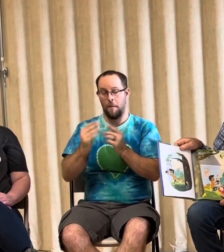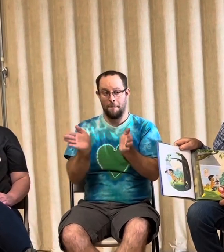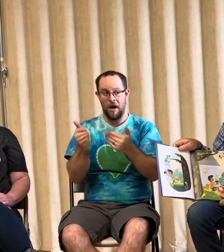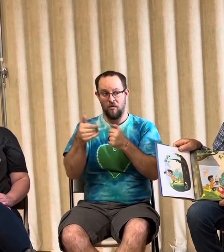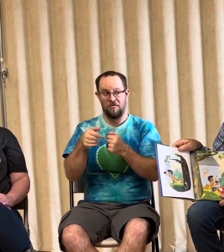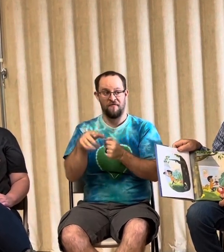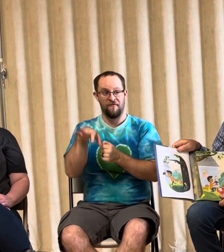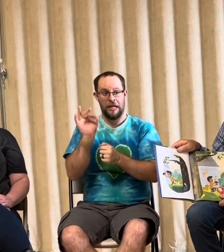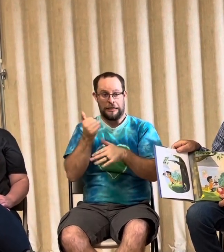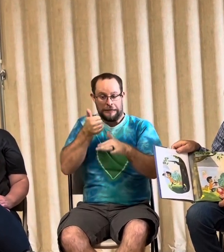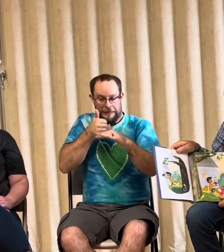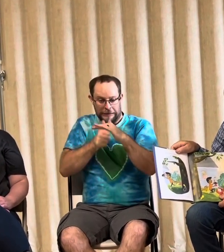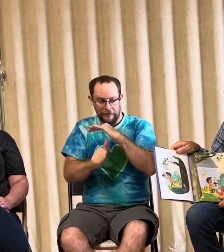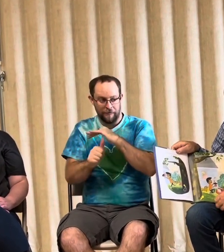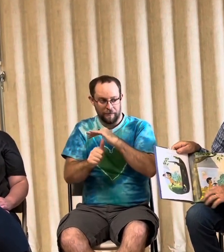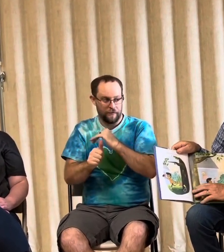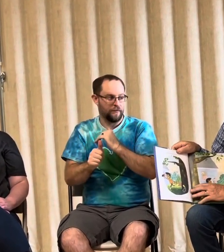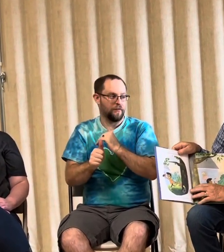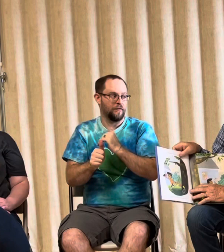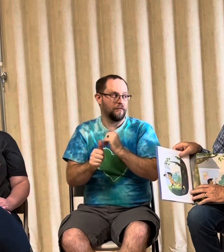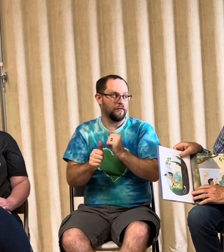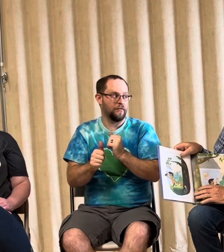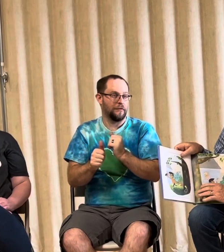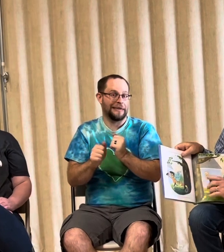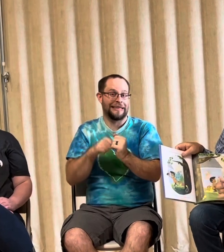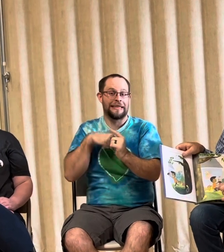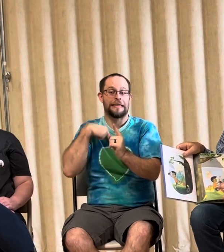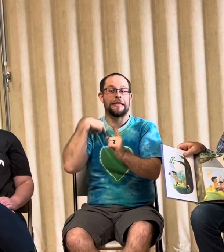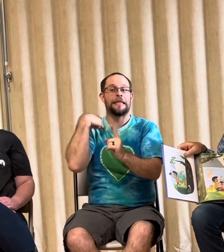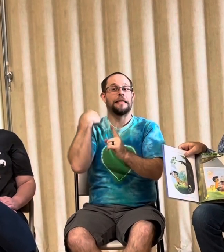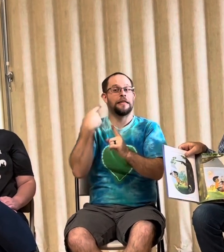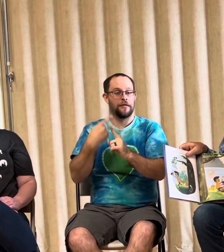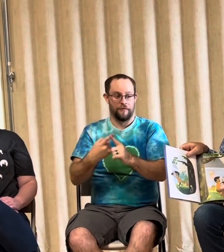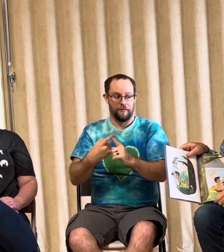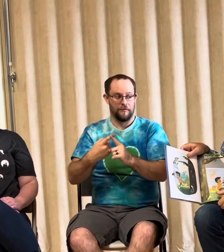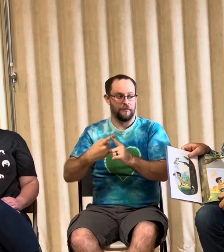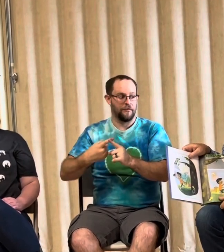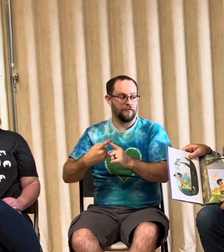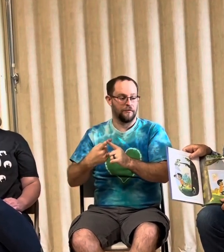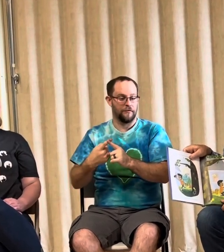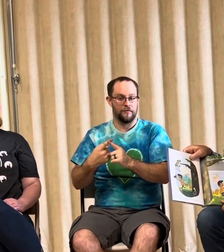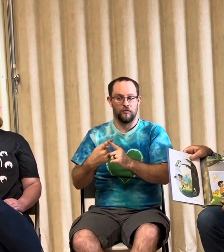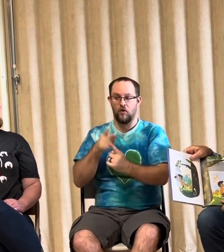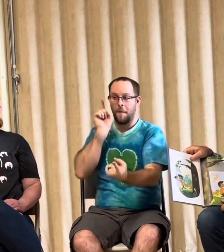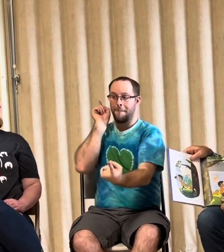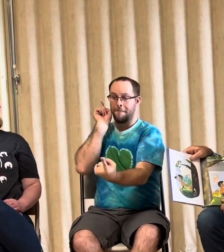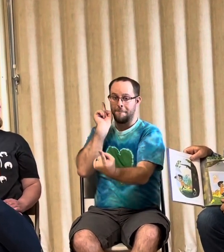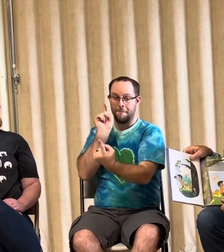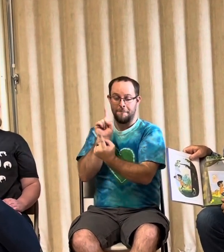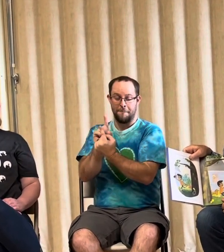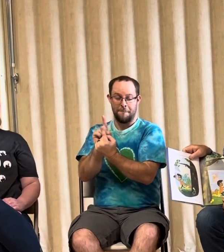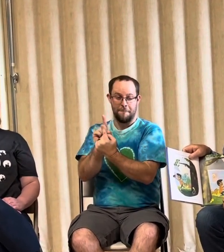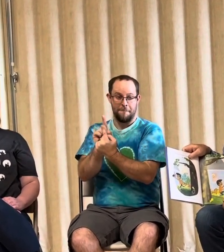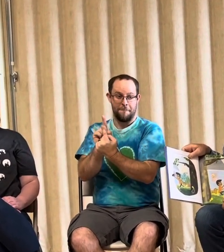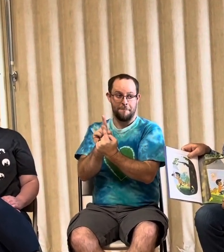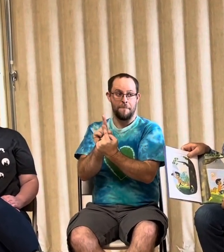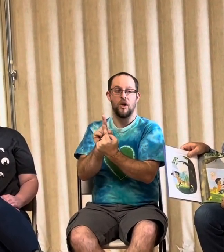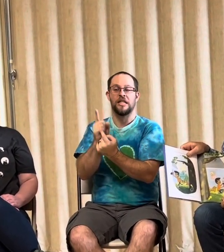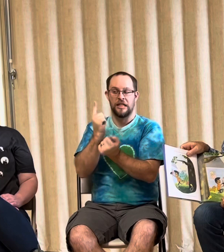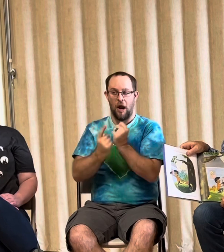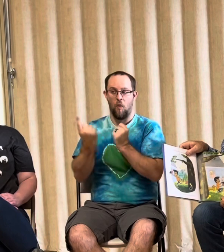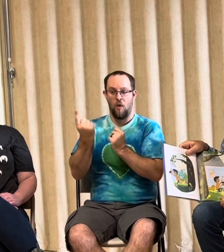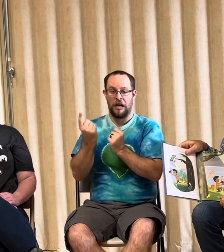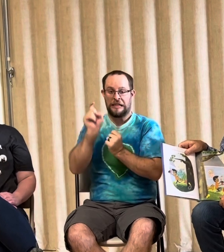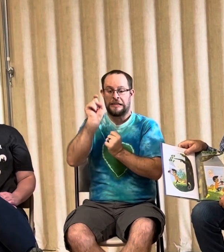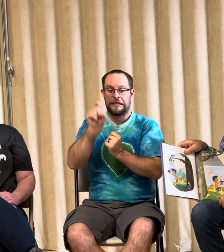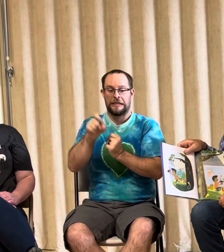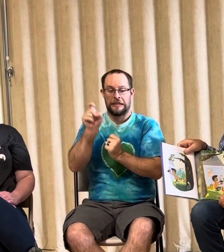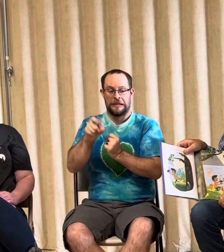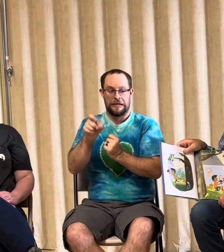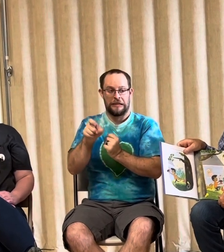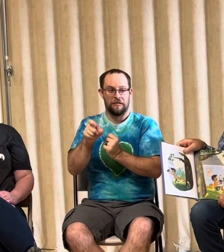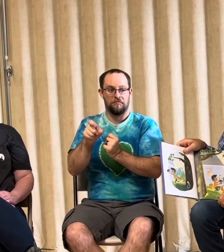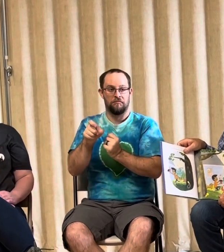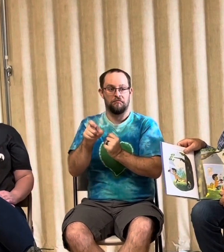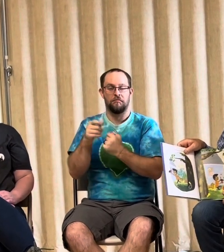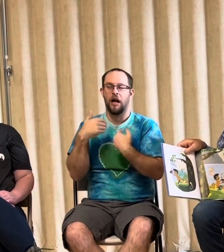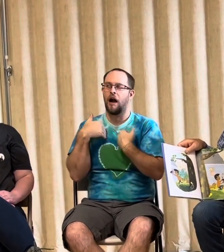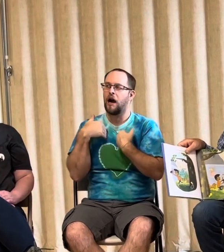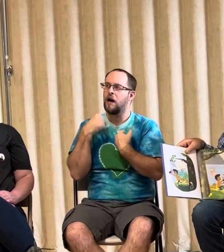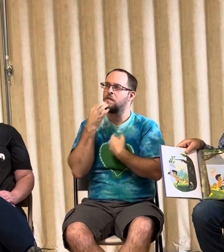a place to hide it. But, until you meet something in need and have an idea of what you can